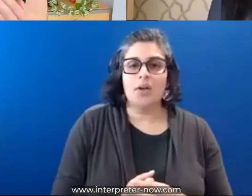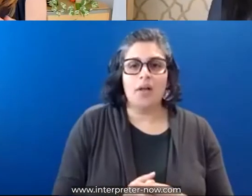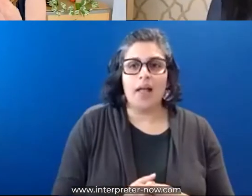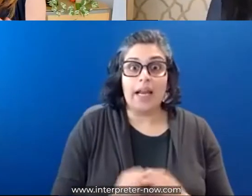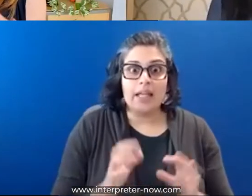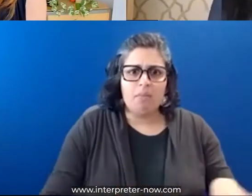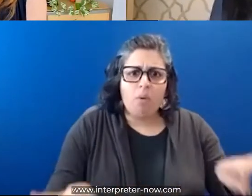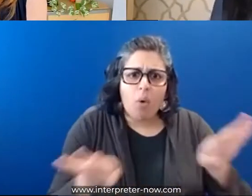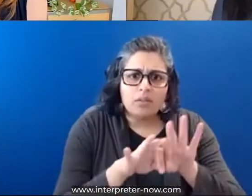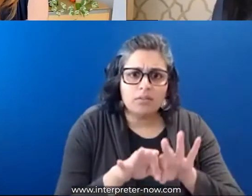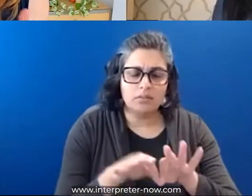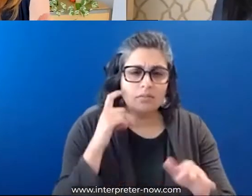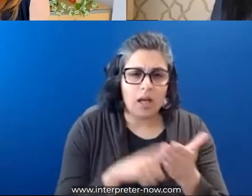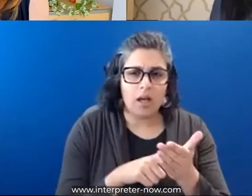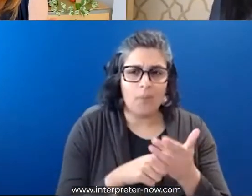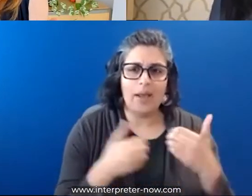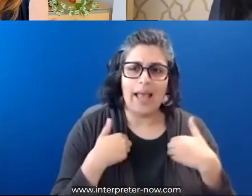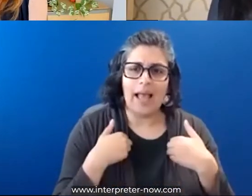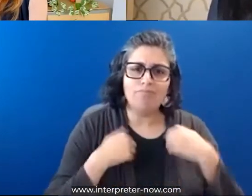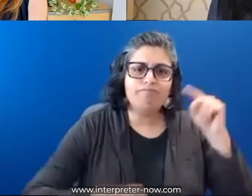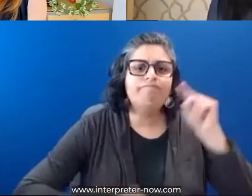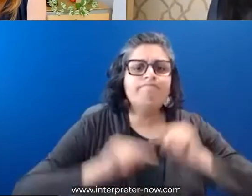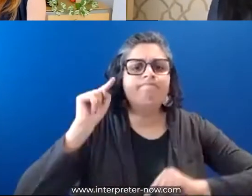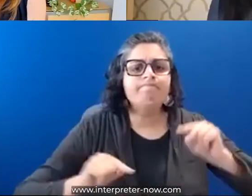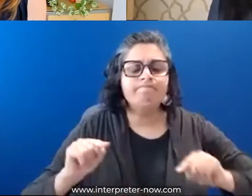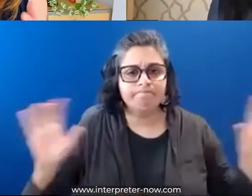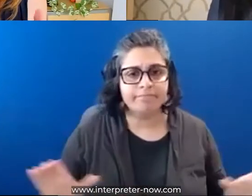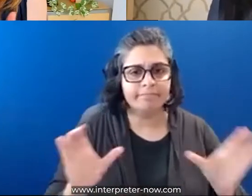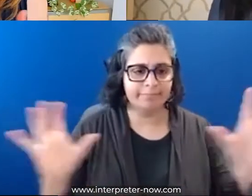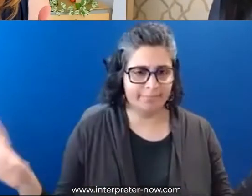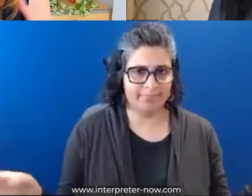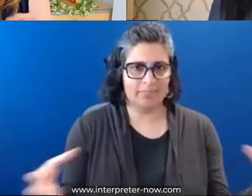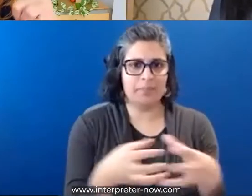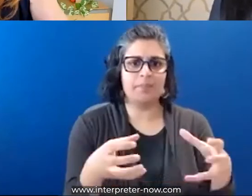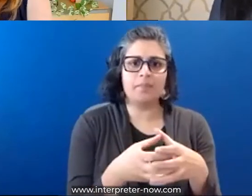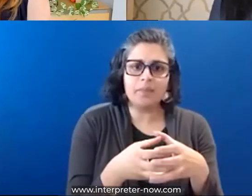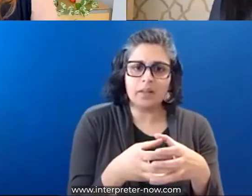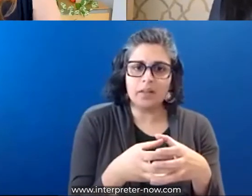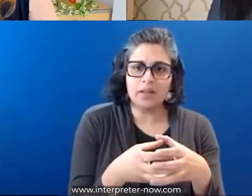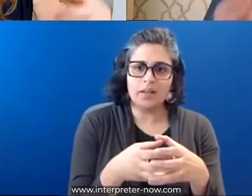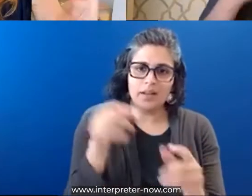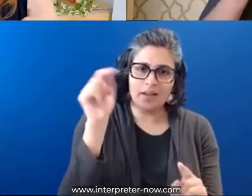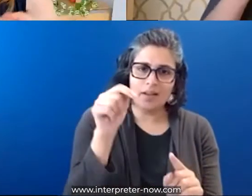And it's important to know that we have those different motivations and that there's different